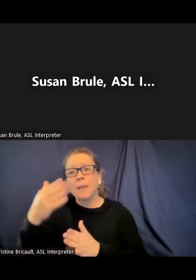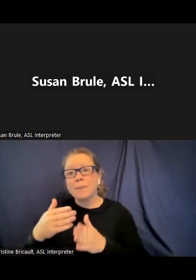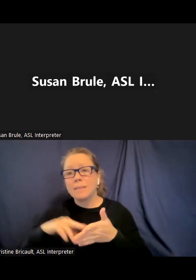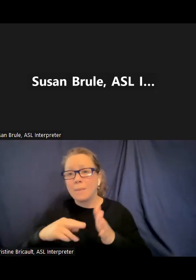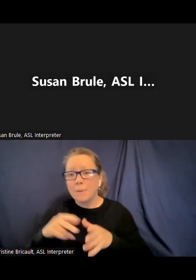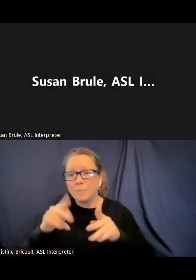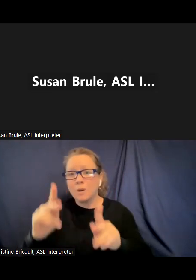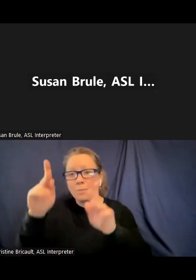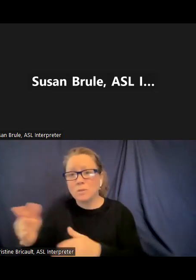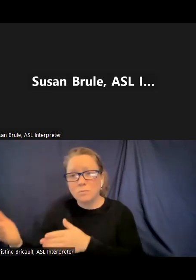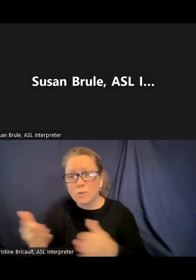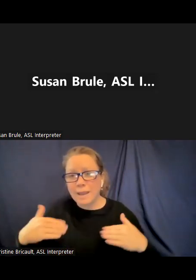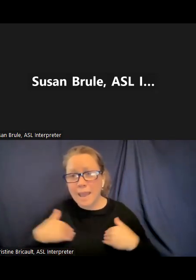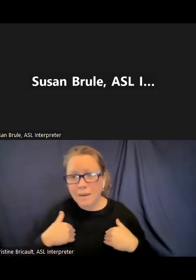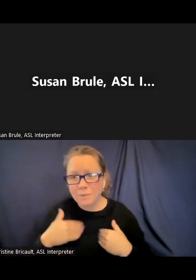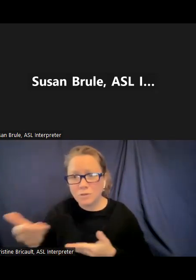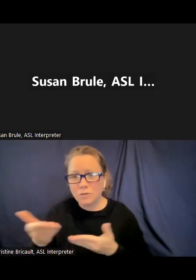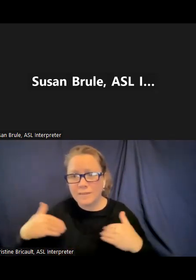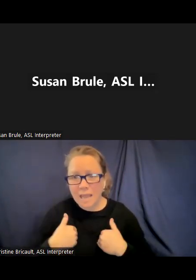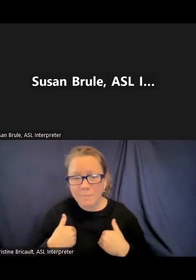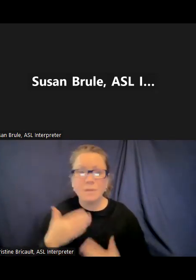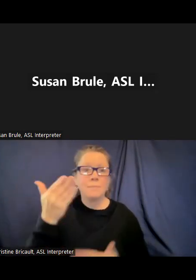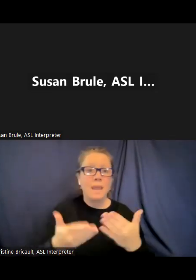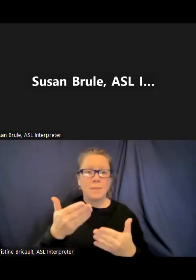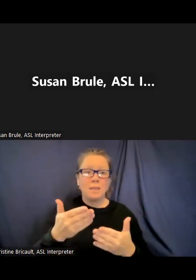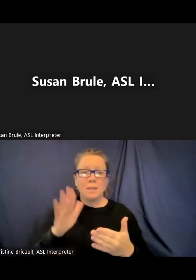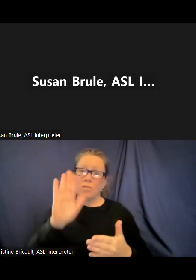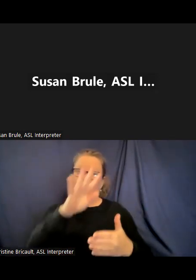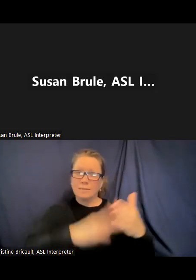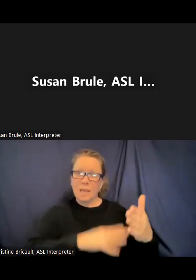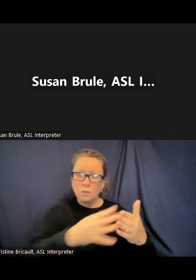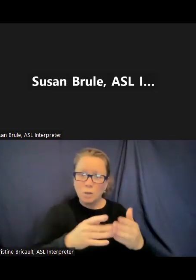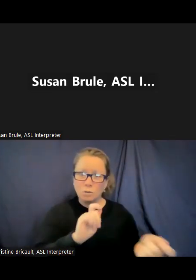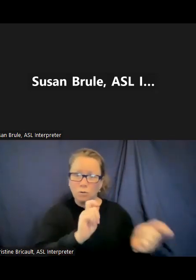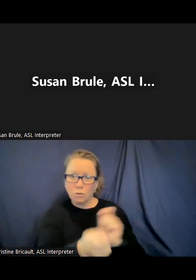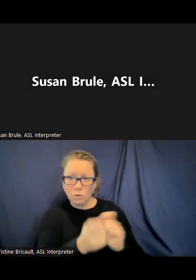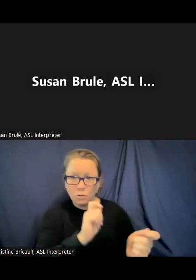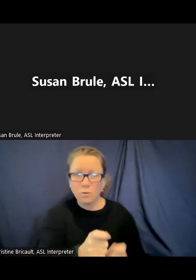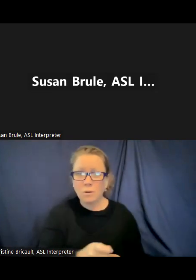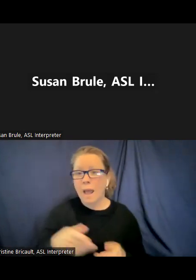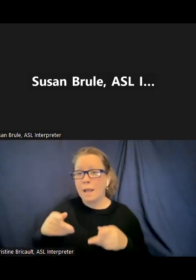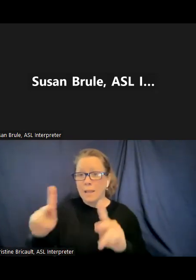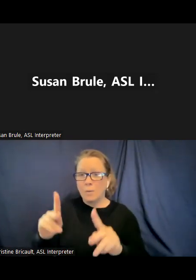Maybe it's changing their work schedule. Maybe it's allowing them to telecommute. It has to be reasonable.